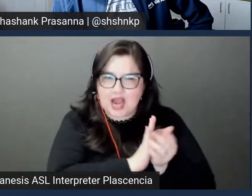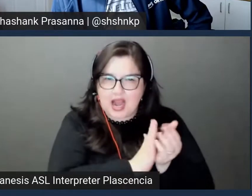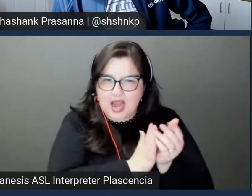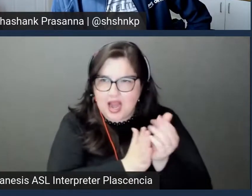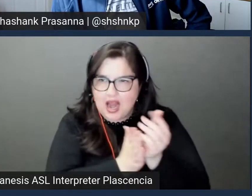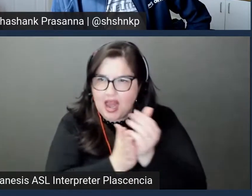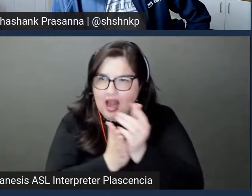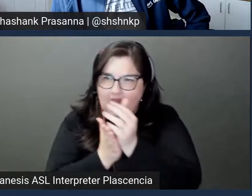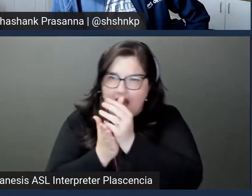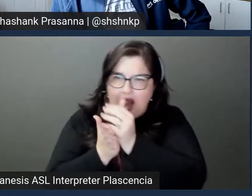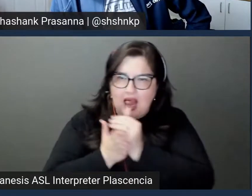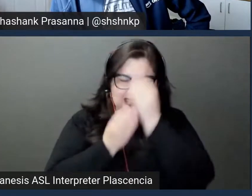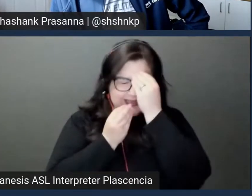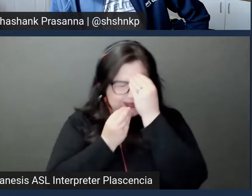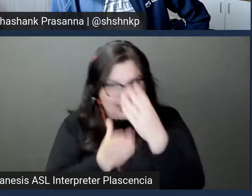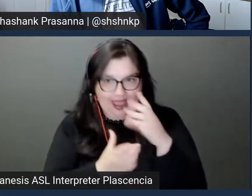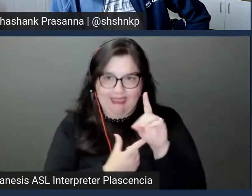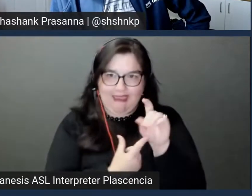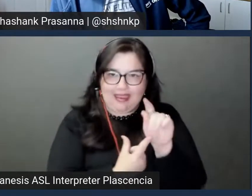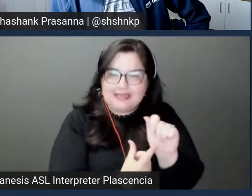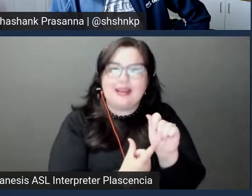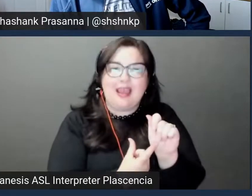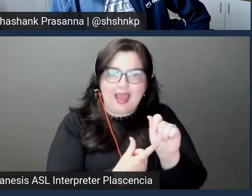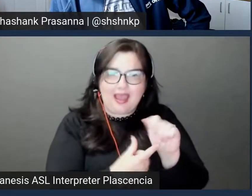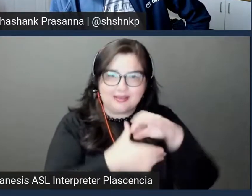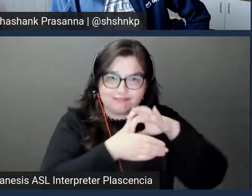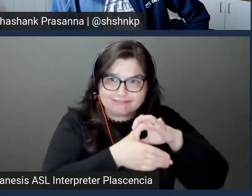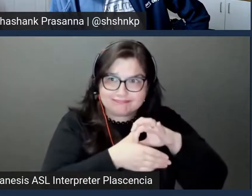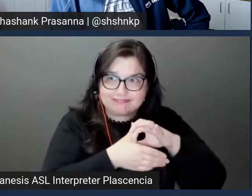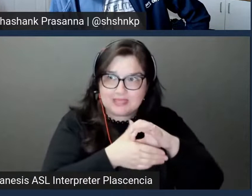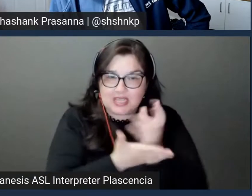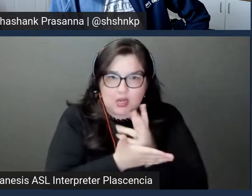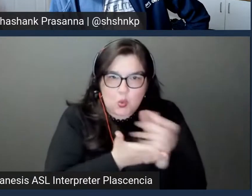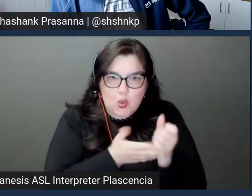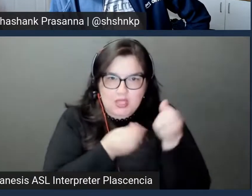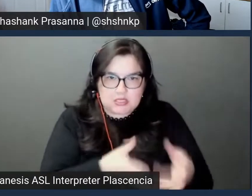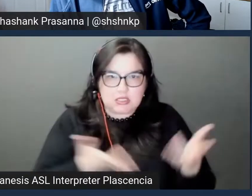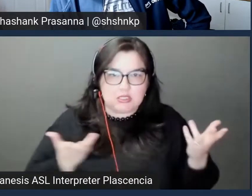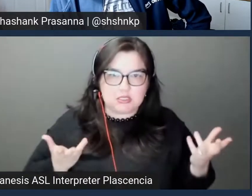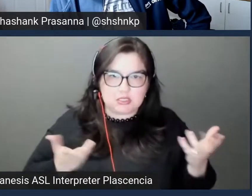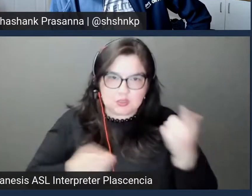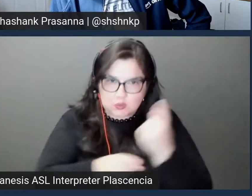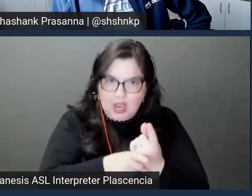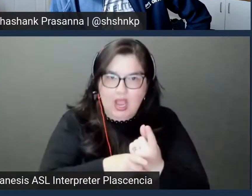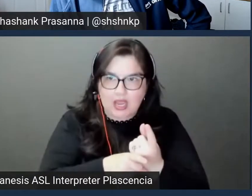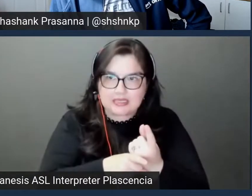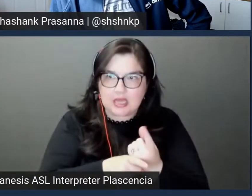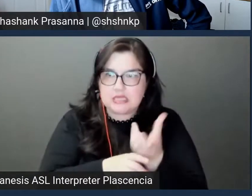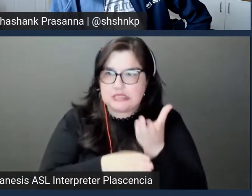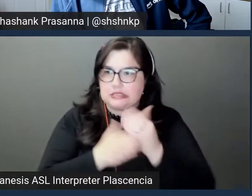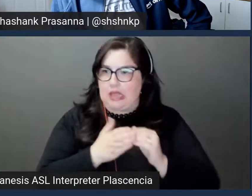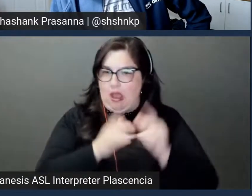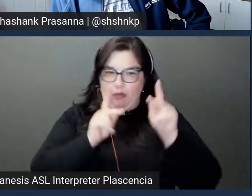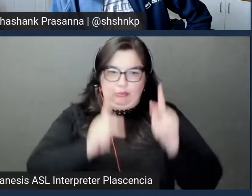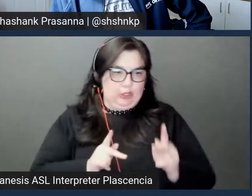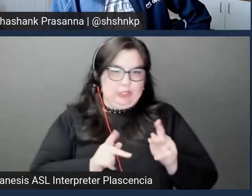so if you think about it, that data is basically getting wasted. I mean, at best there are some humans sitting in some central surveillance room watching